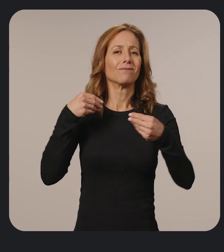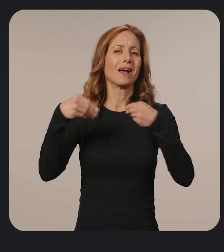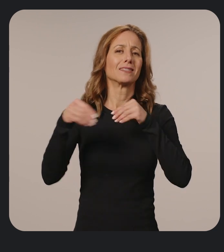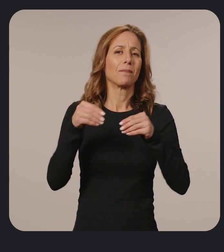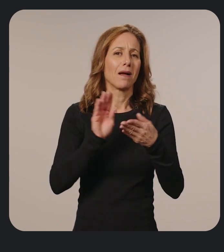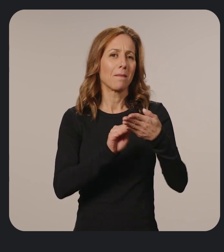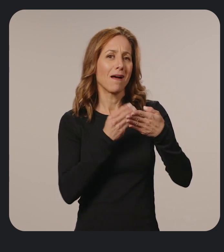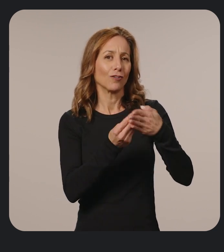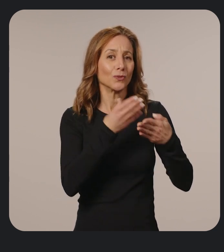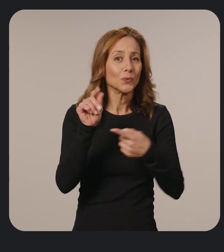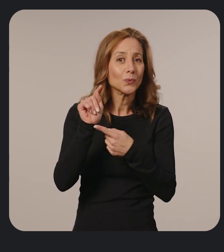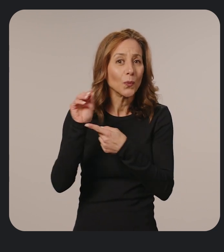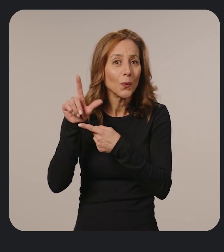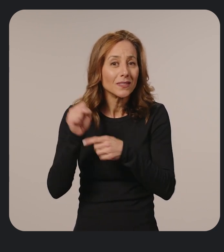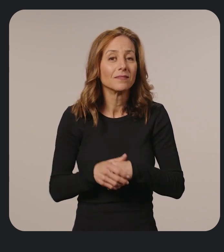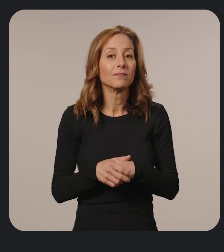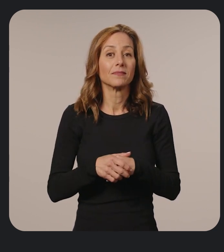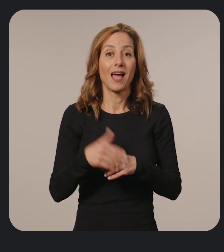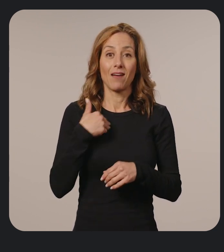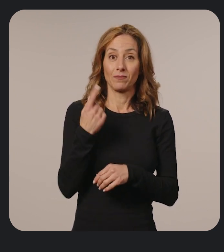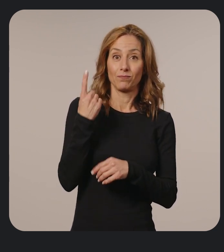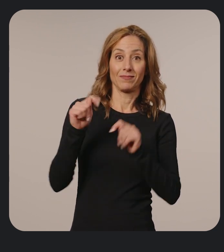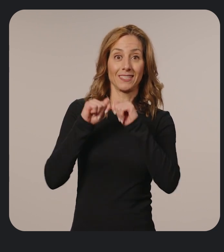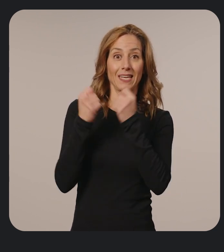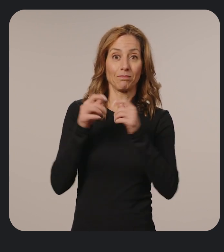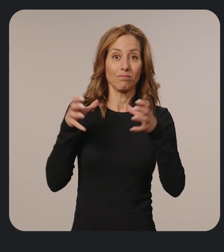language and its flexible compilers and tools.